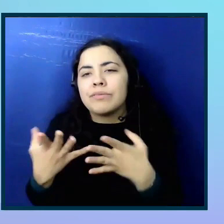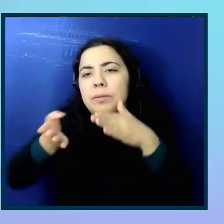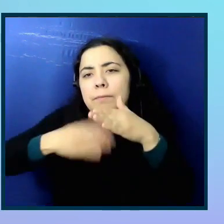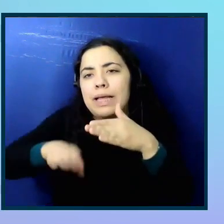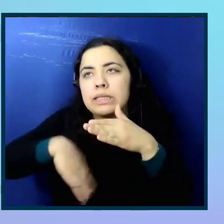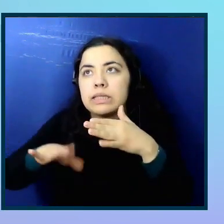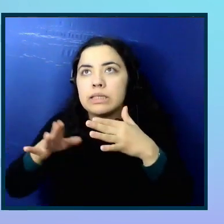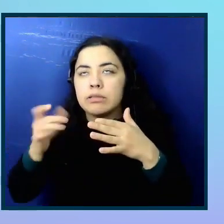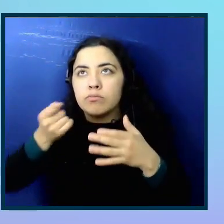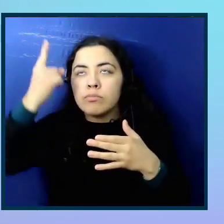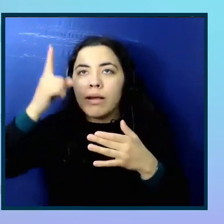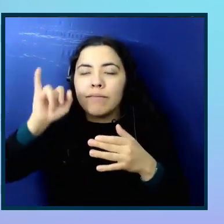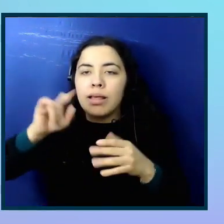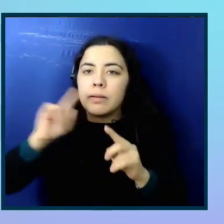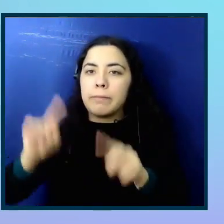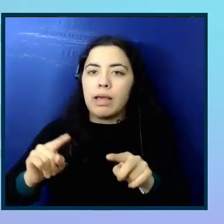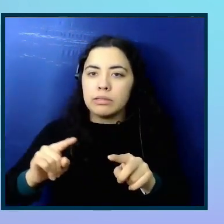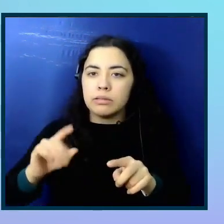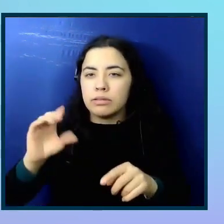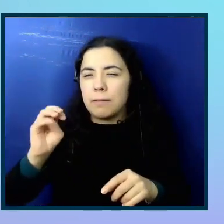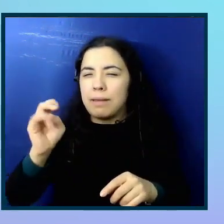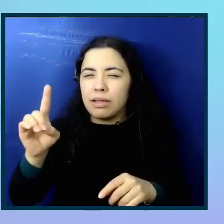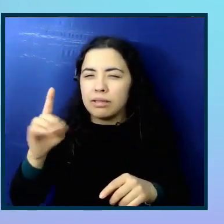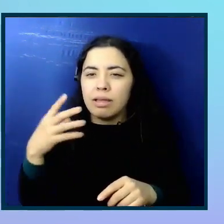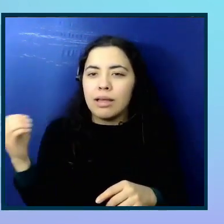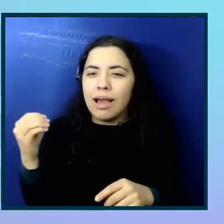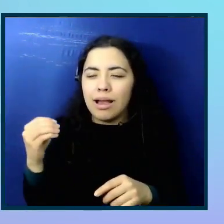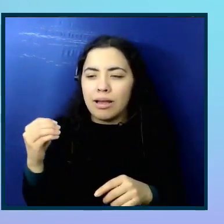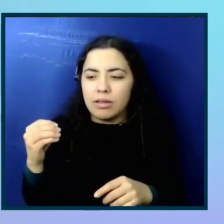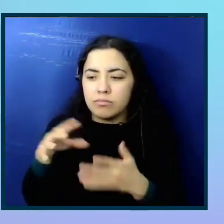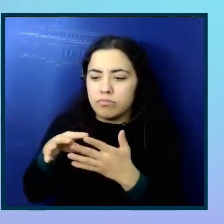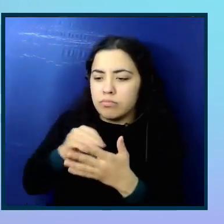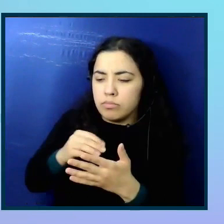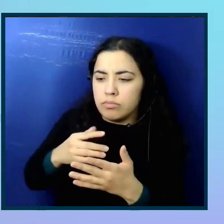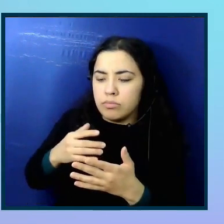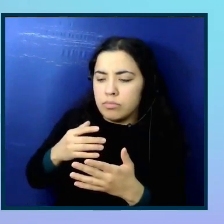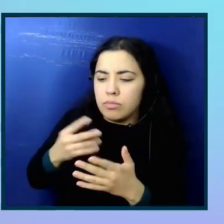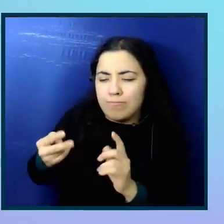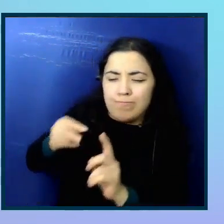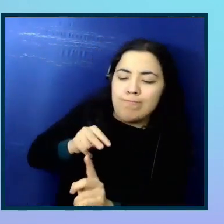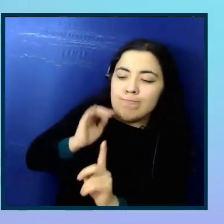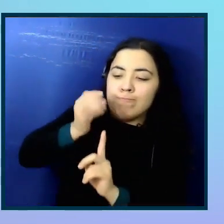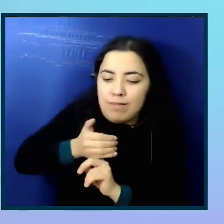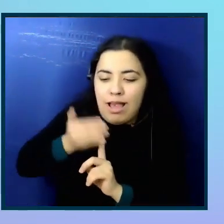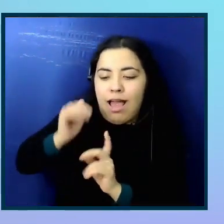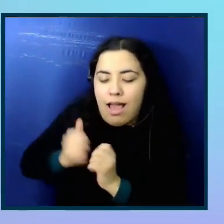and give you a simulated experience for how they work. So it tells you basically how screen readers work